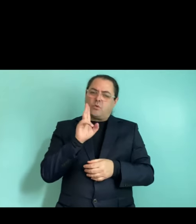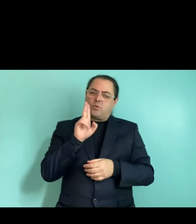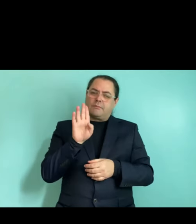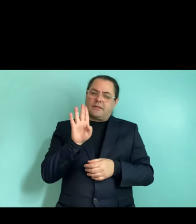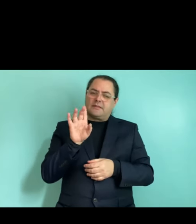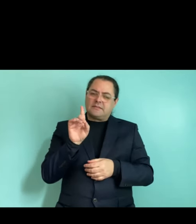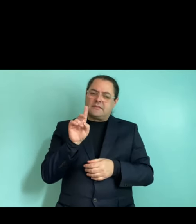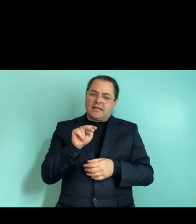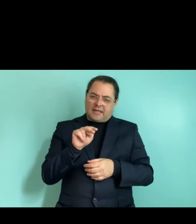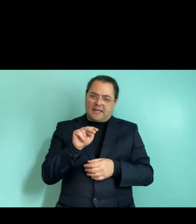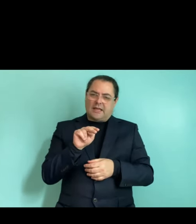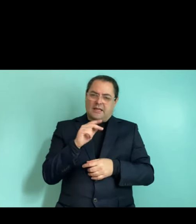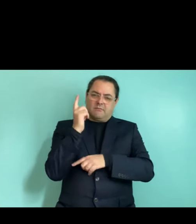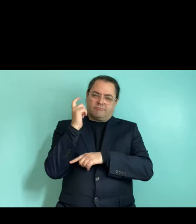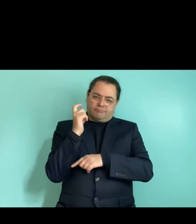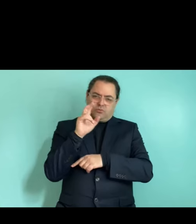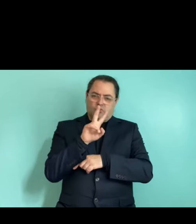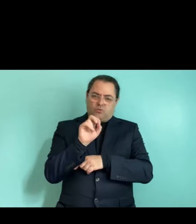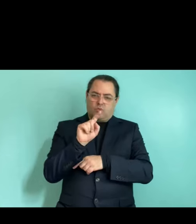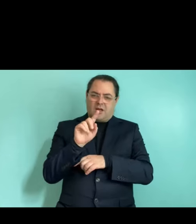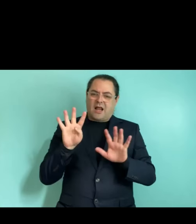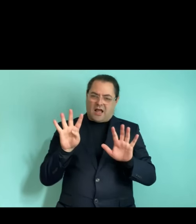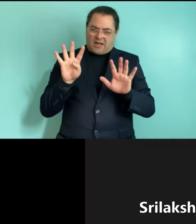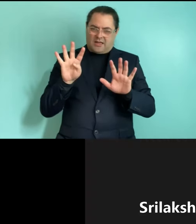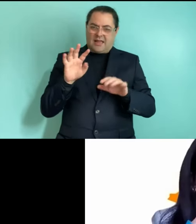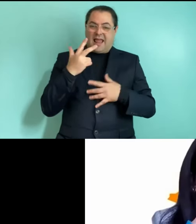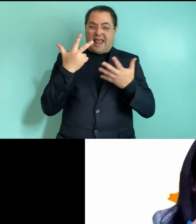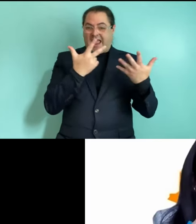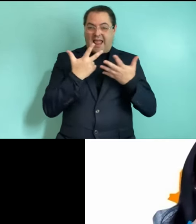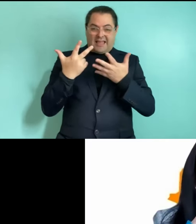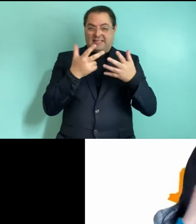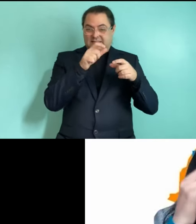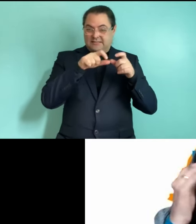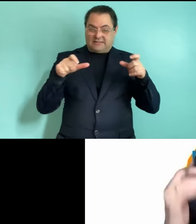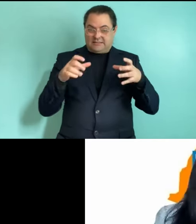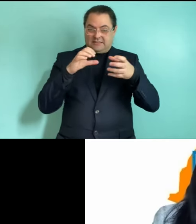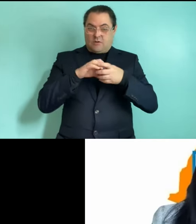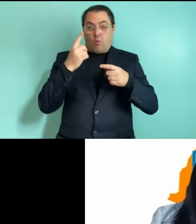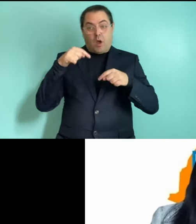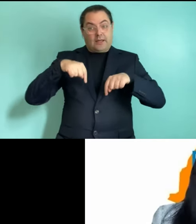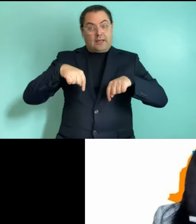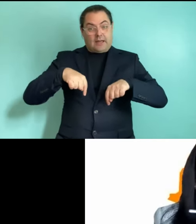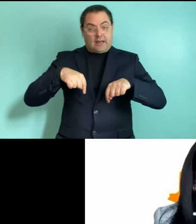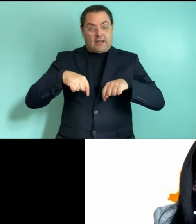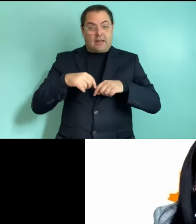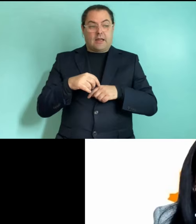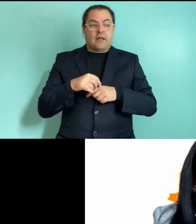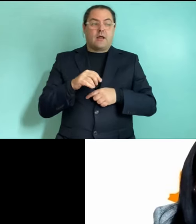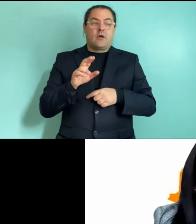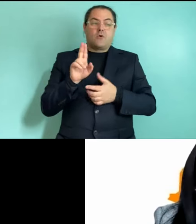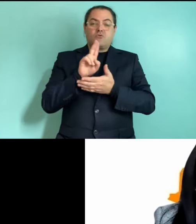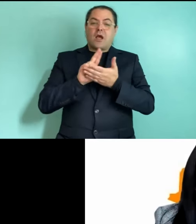in 2019 with a trending members. One of them is on call. That is the enterprise limited,